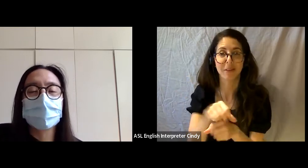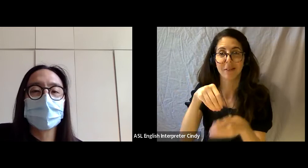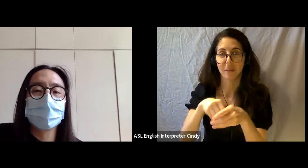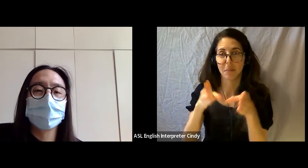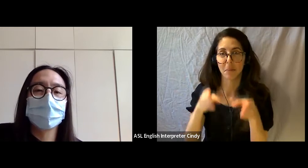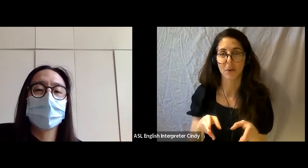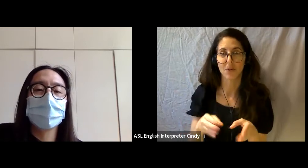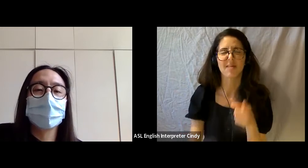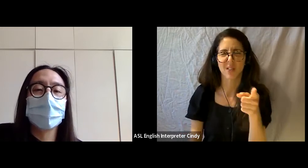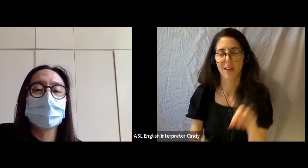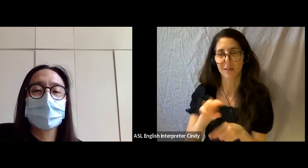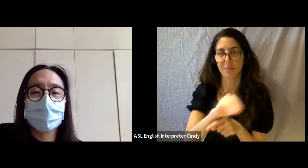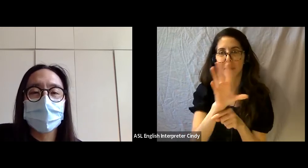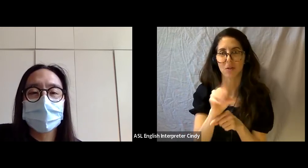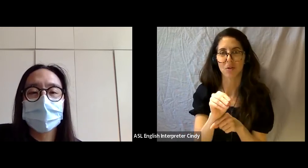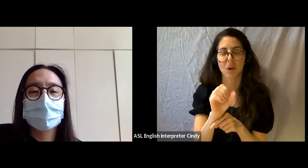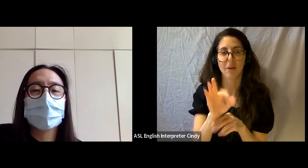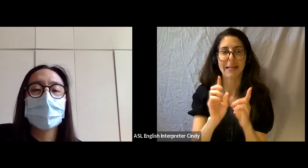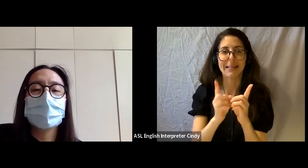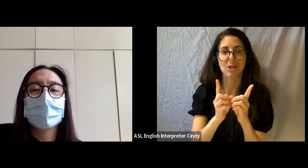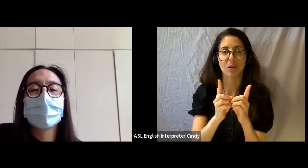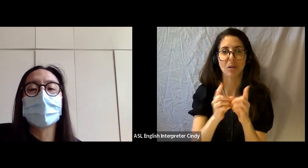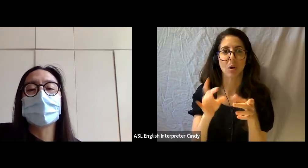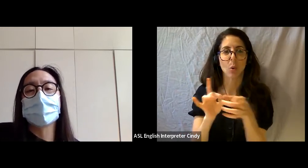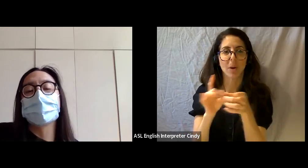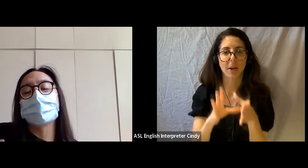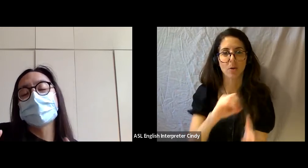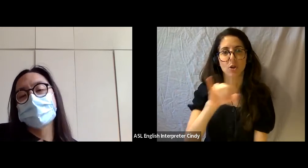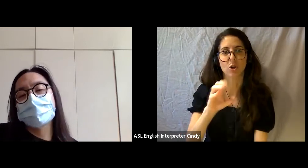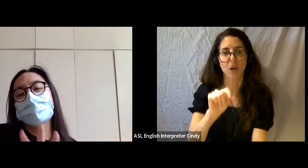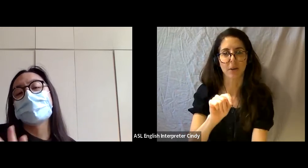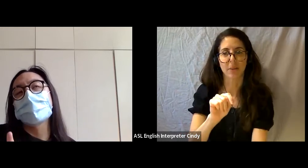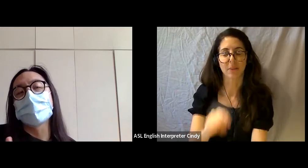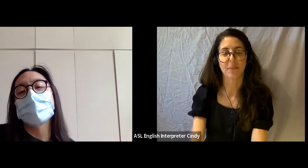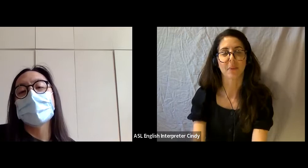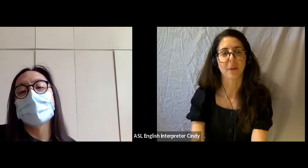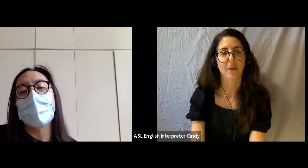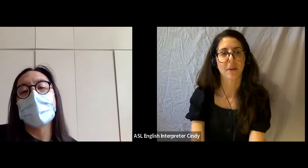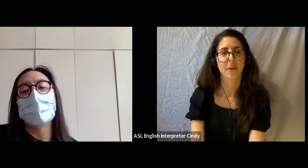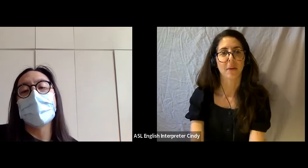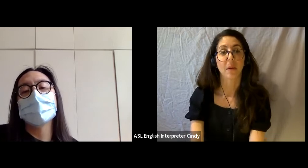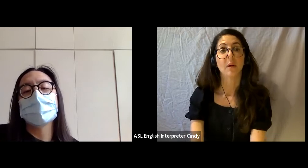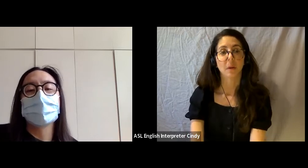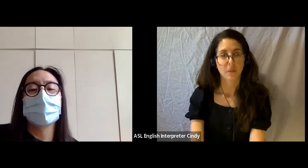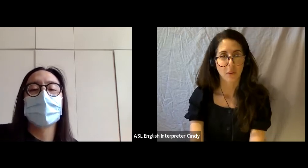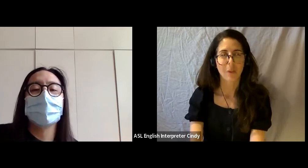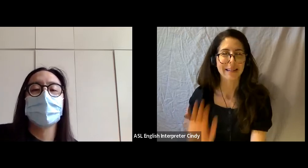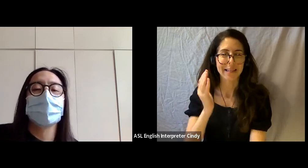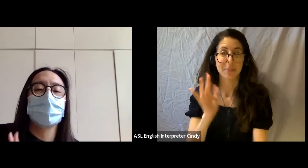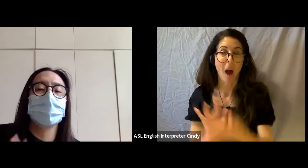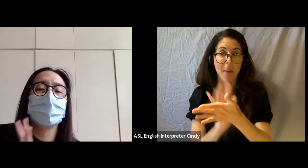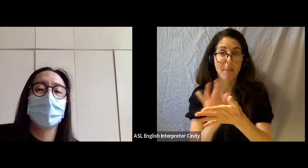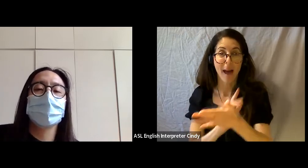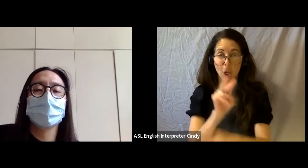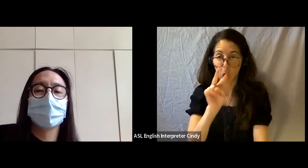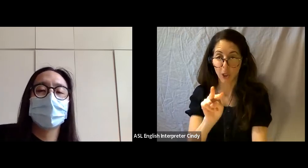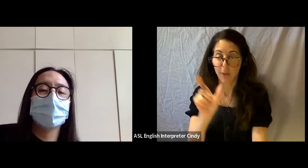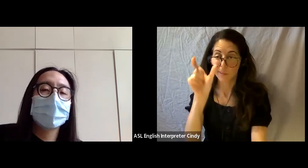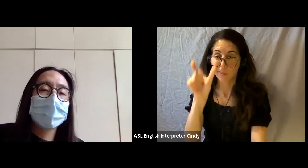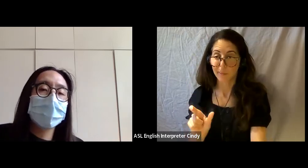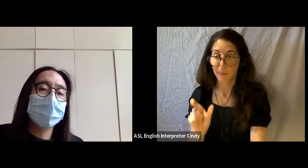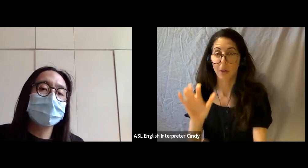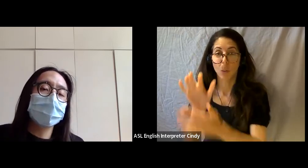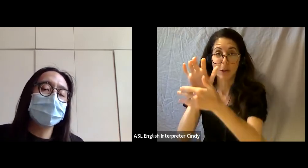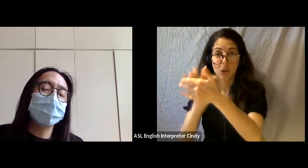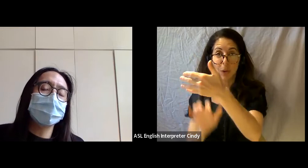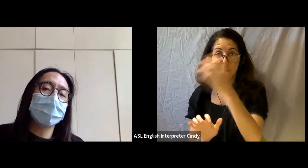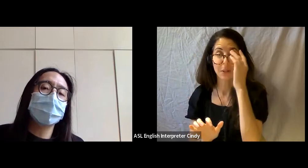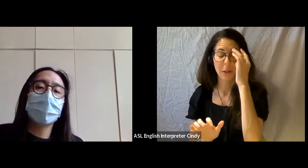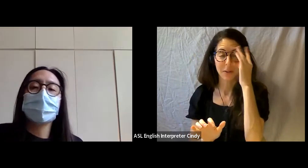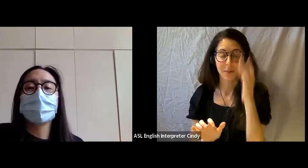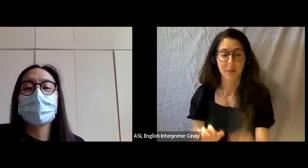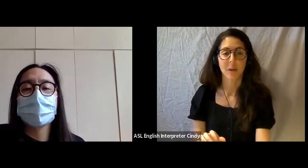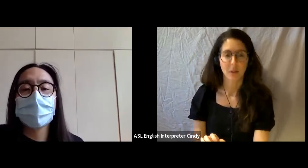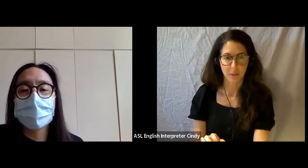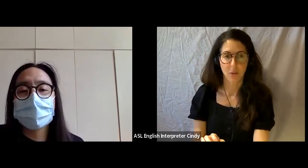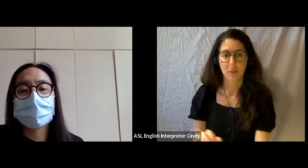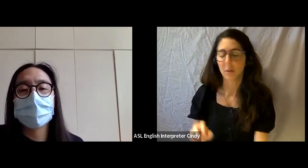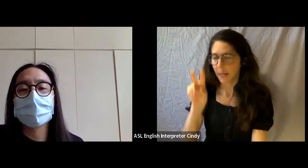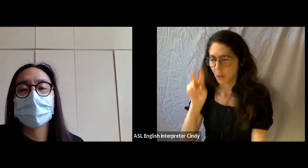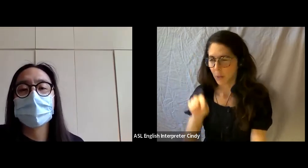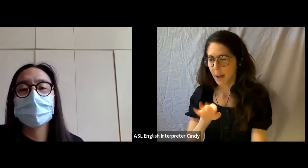And here's a photo of our digital coordinator, Jet, kind of looking at an ipad that’s been set up with a script off to the right so that they can talk about some of the works that they are looking at.